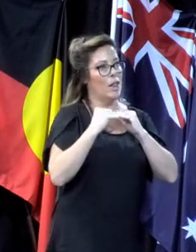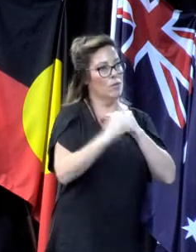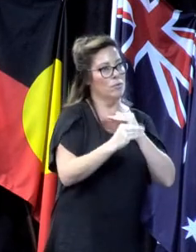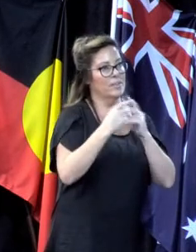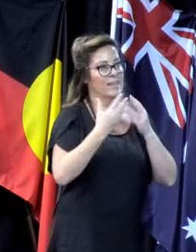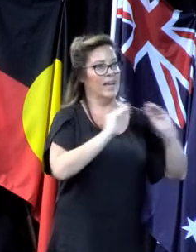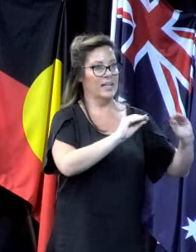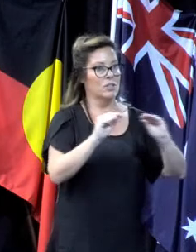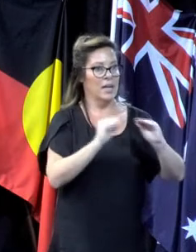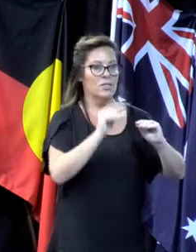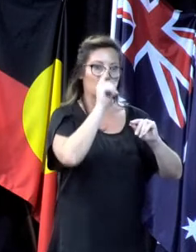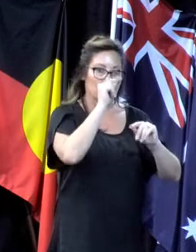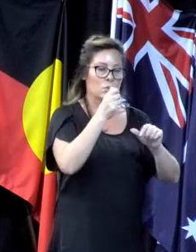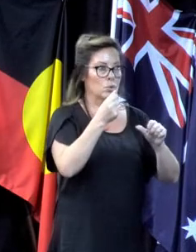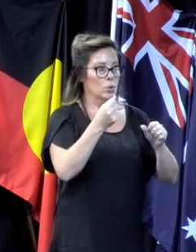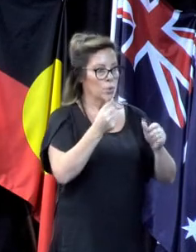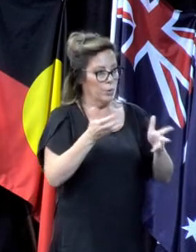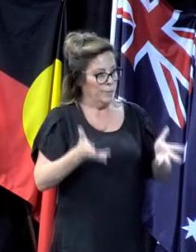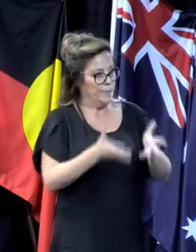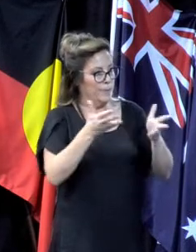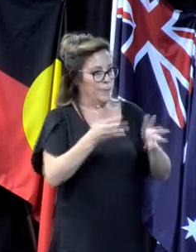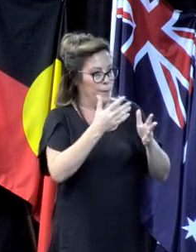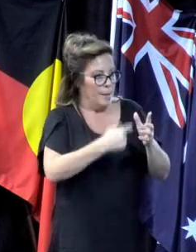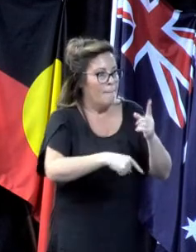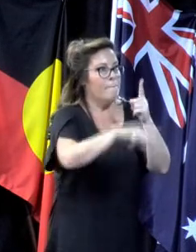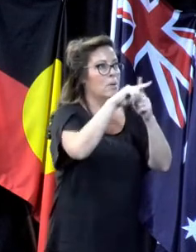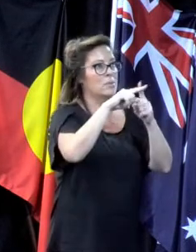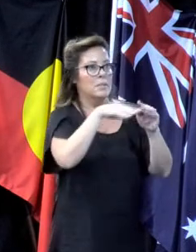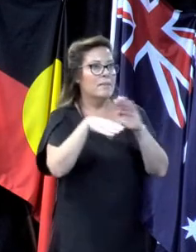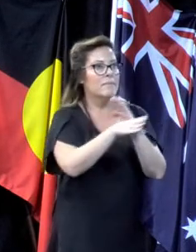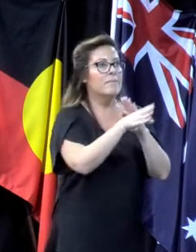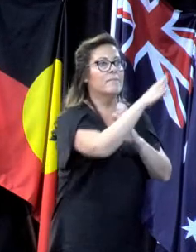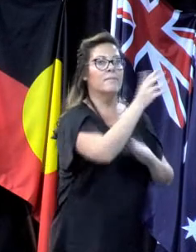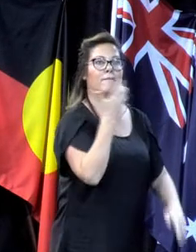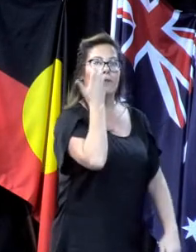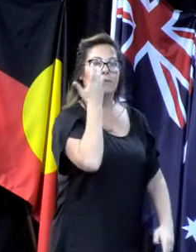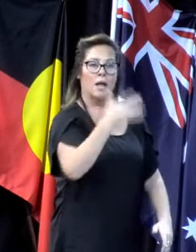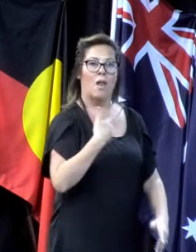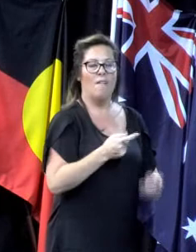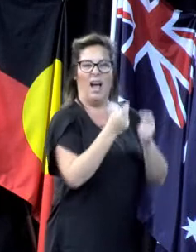and to divert from negative pathways post the school years or even in the school years. Can you assist us